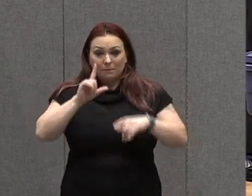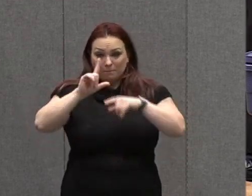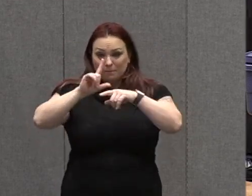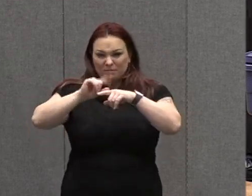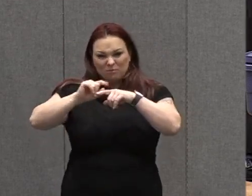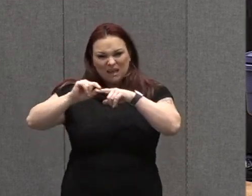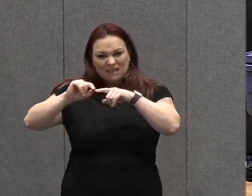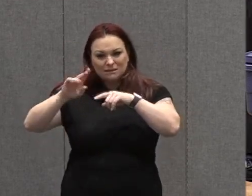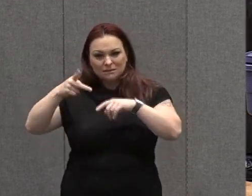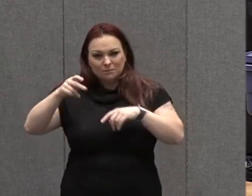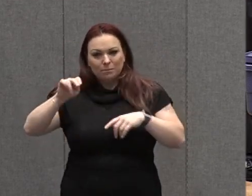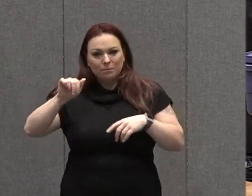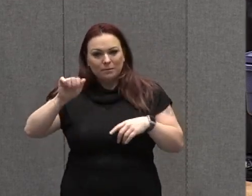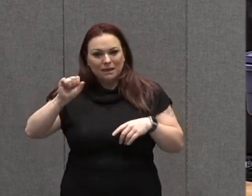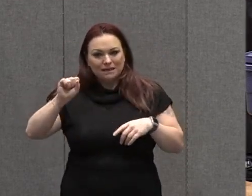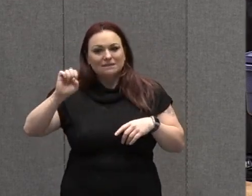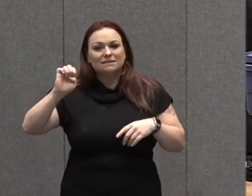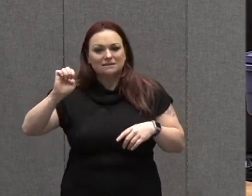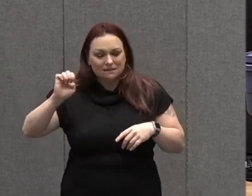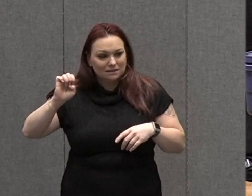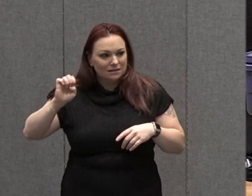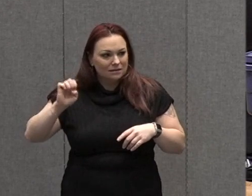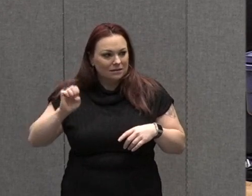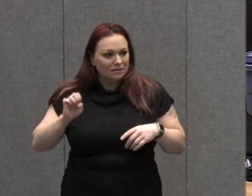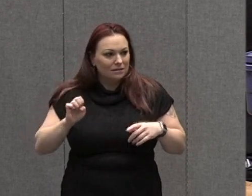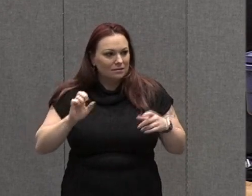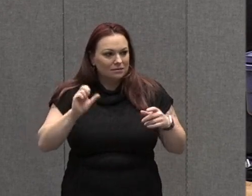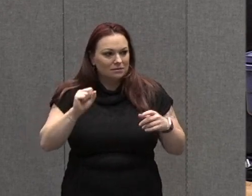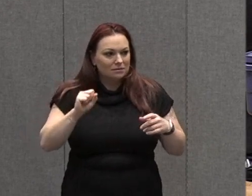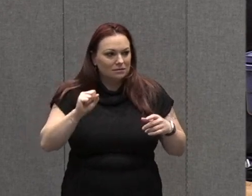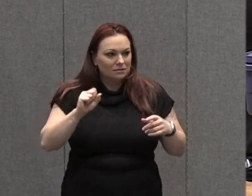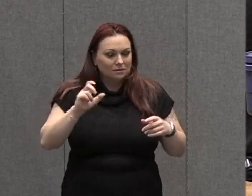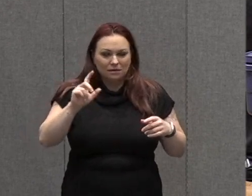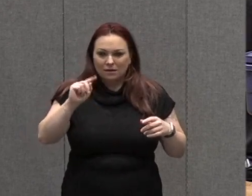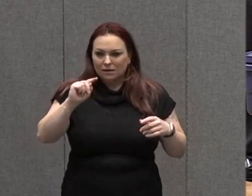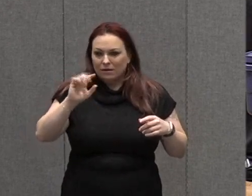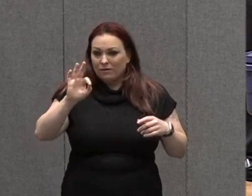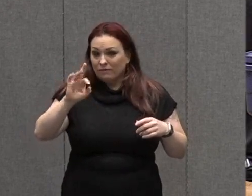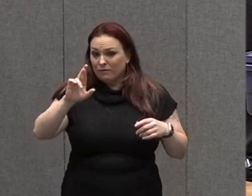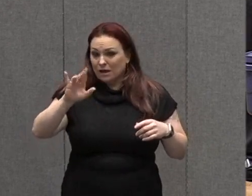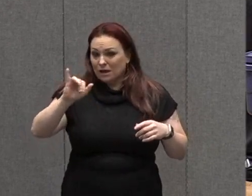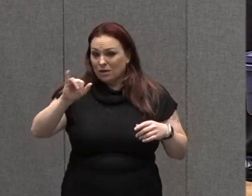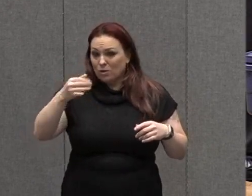How can you say peas in español? So como, tipo de frijoles, verde.